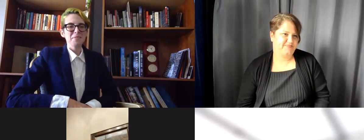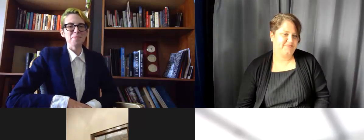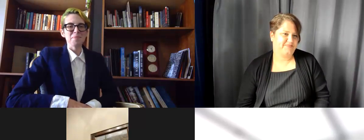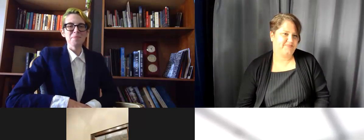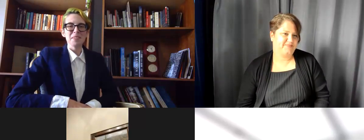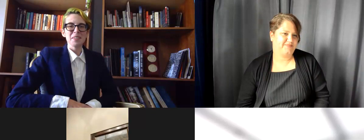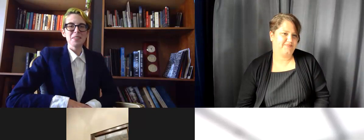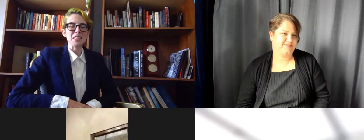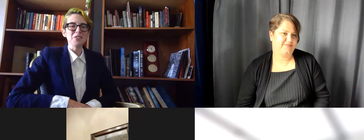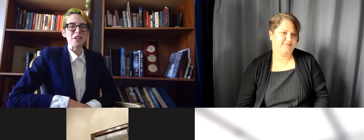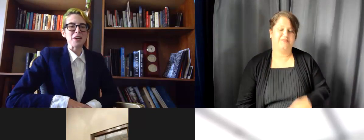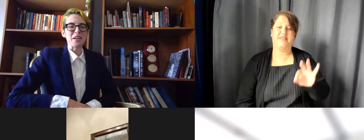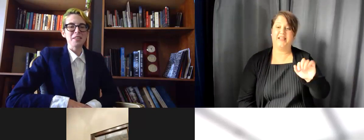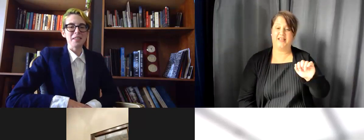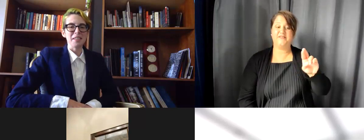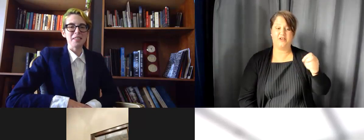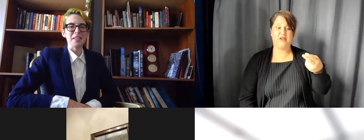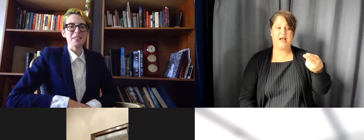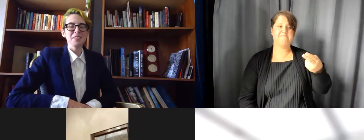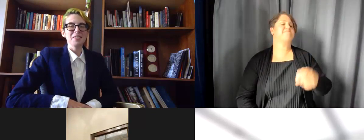Farrah Garland: Hmm. Farrah Garland: This is Fara. And